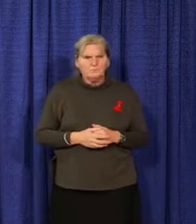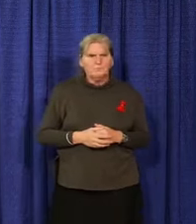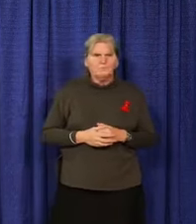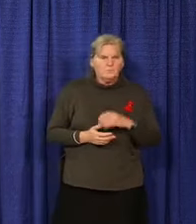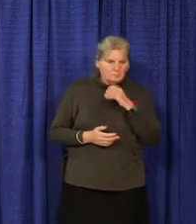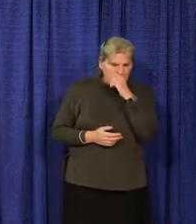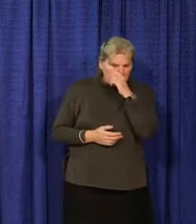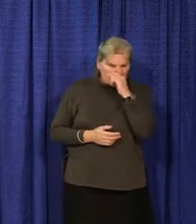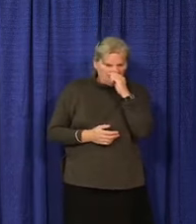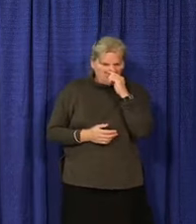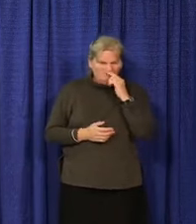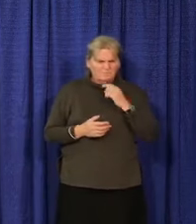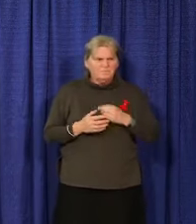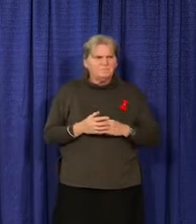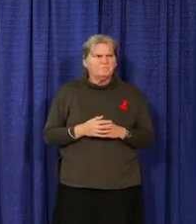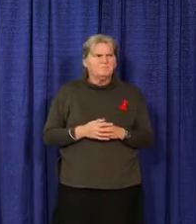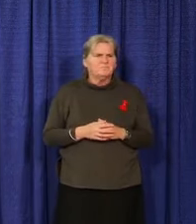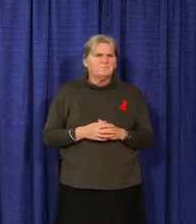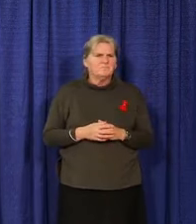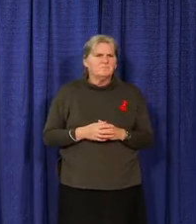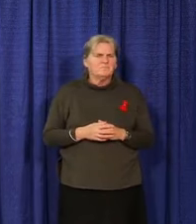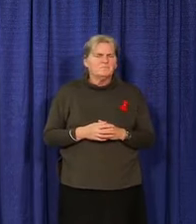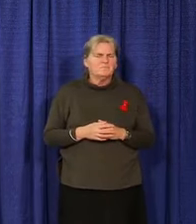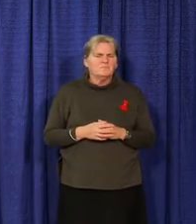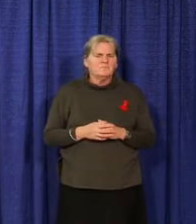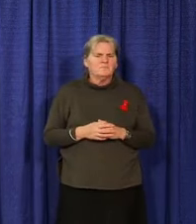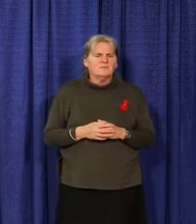I missed a lot of has been said because of some technical